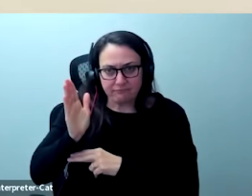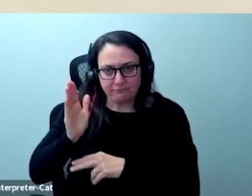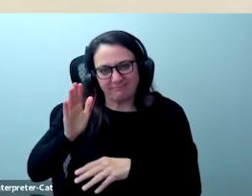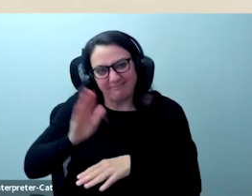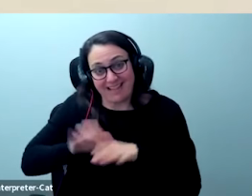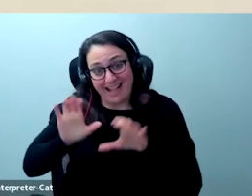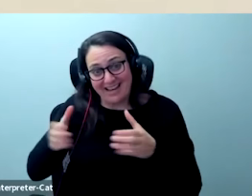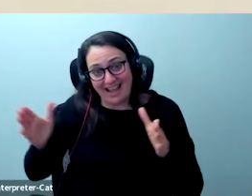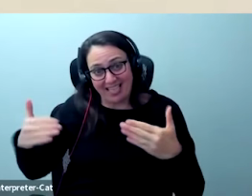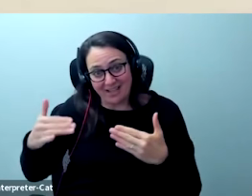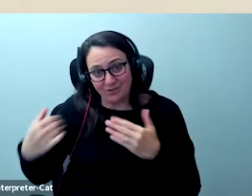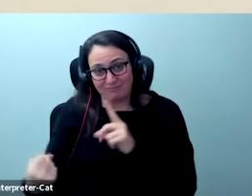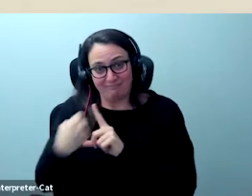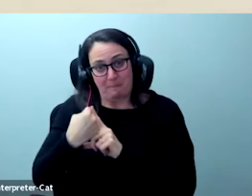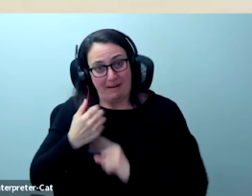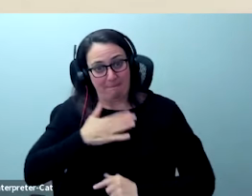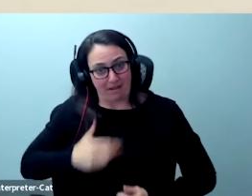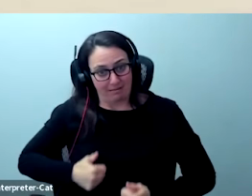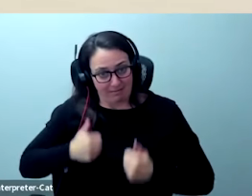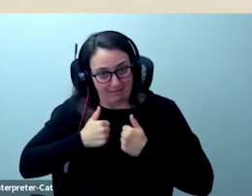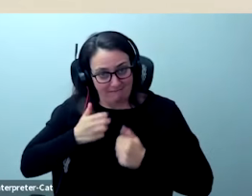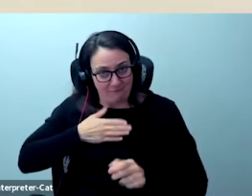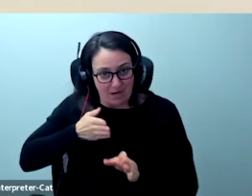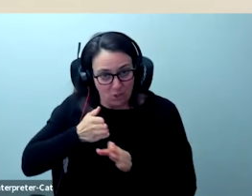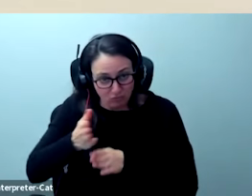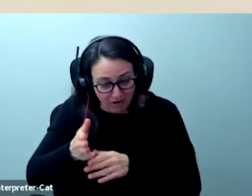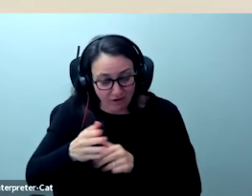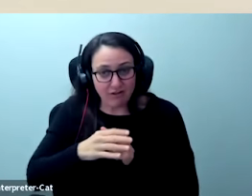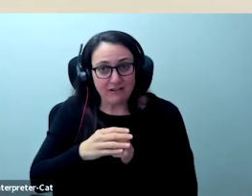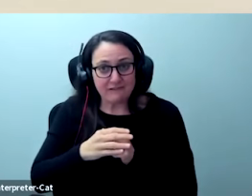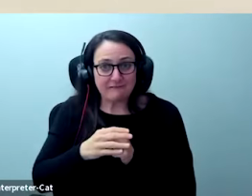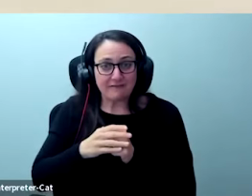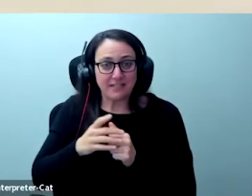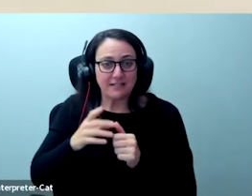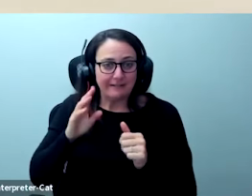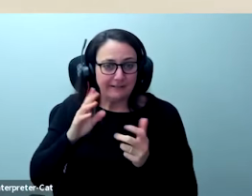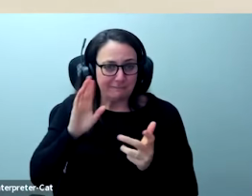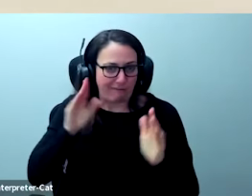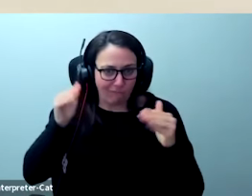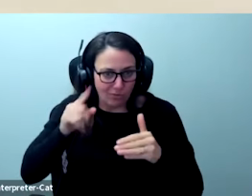that really has impacted my career and has driven my passion in accessibility is